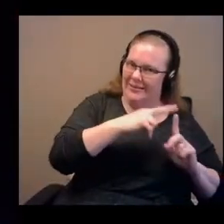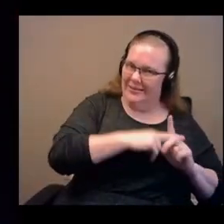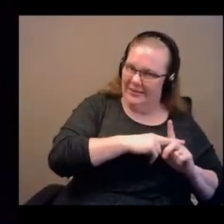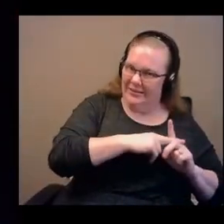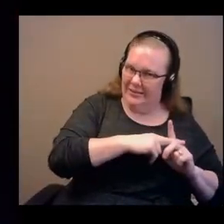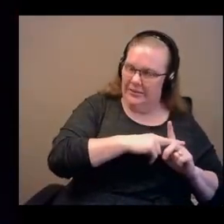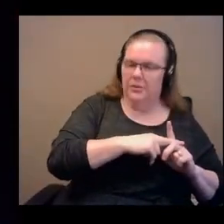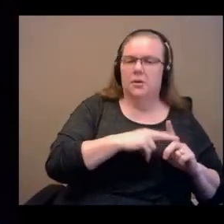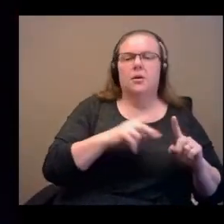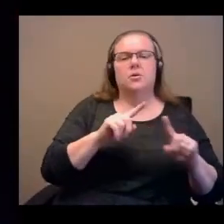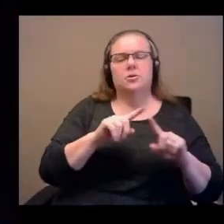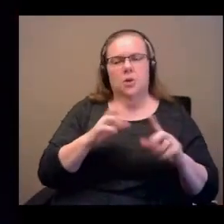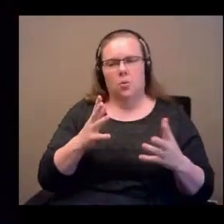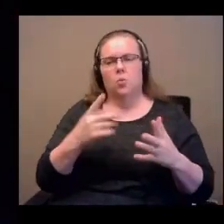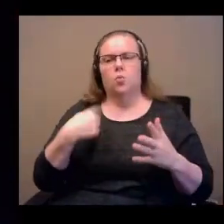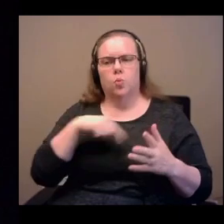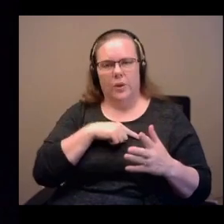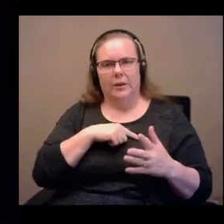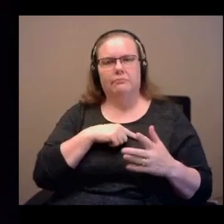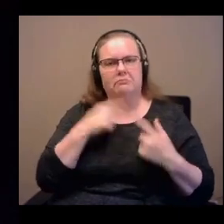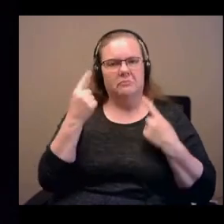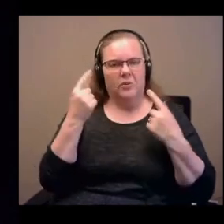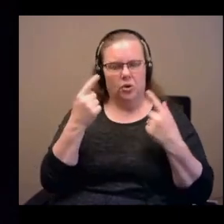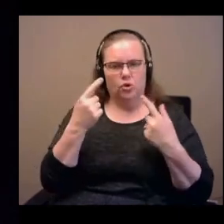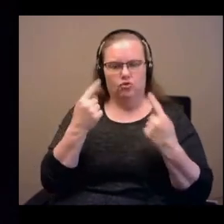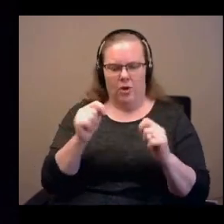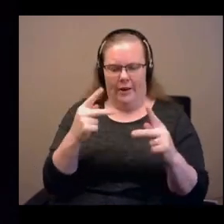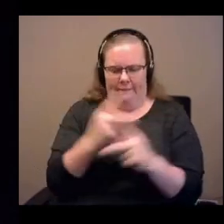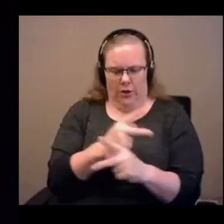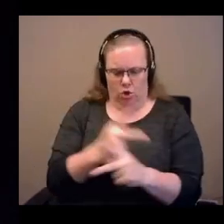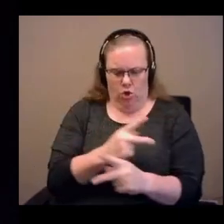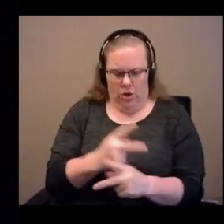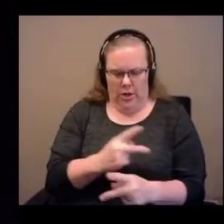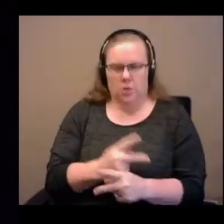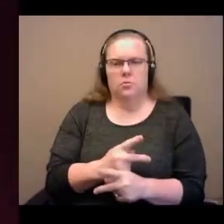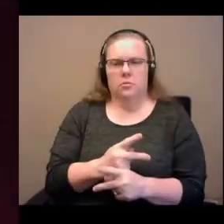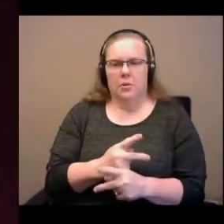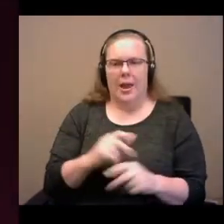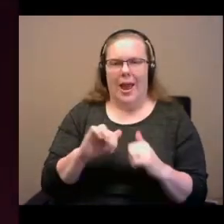And so one question that as communicators, how do we avoid this anti-persuasion radar? How do we